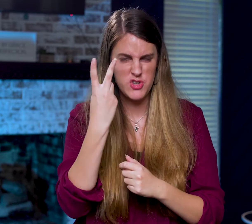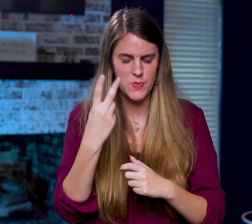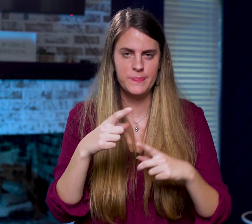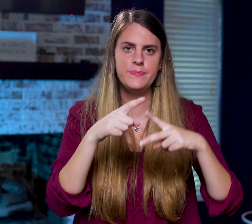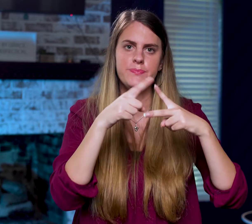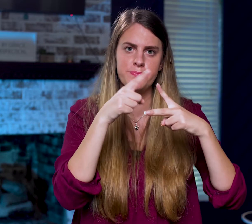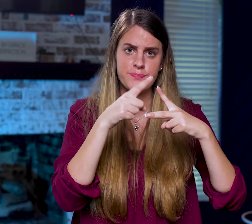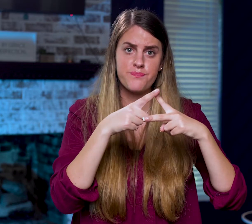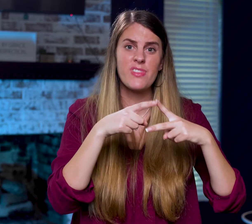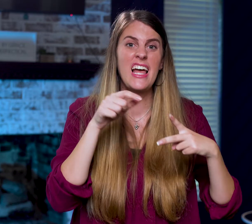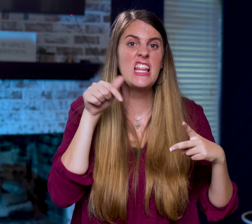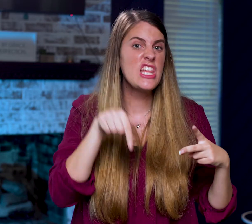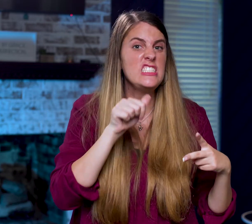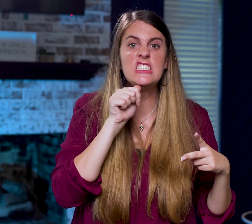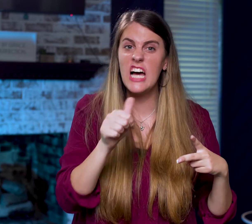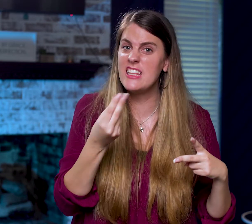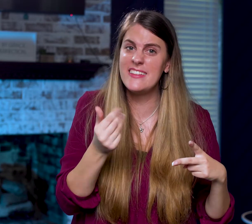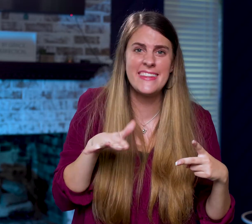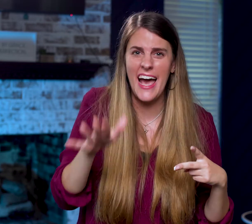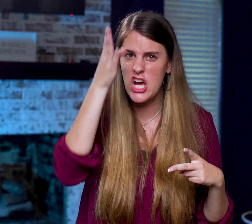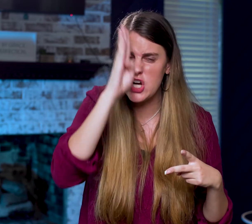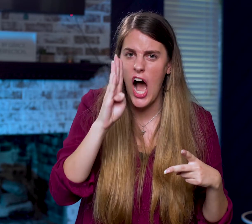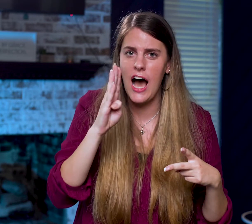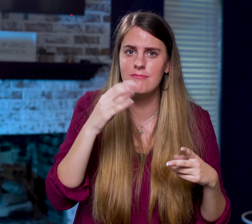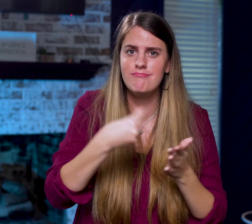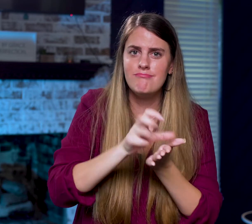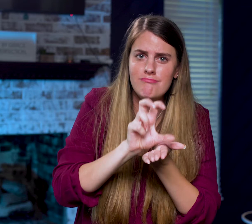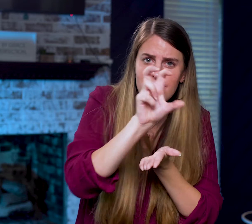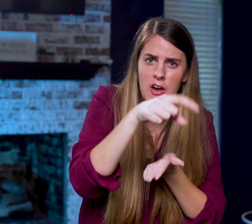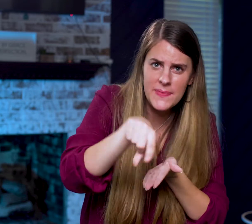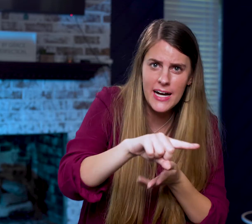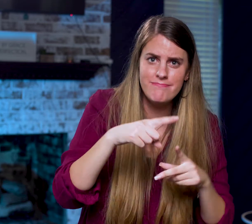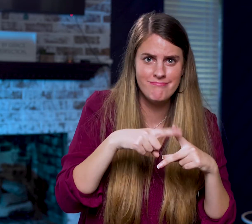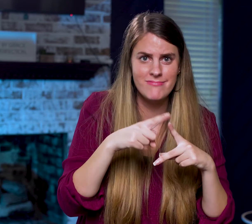(1) This isn’t the land that God allotted them,